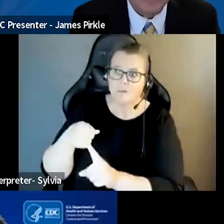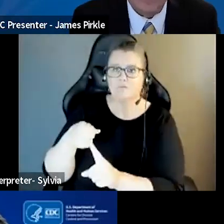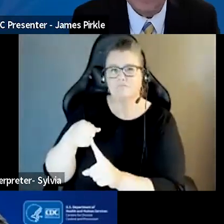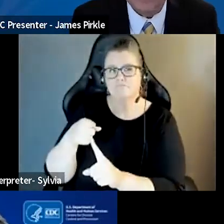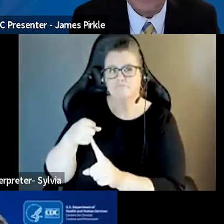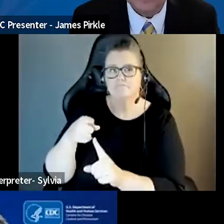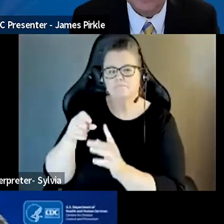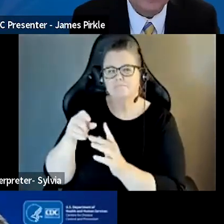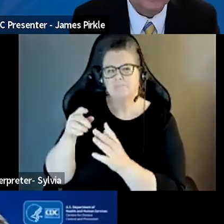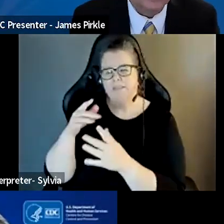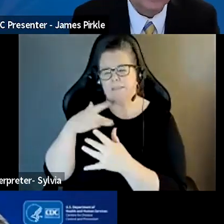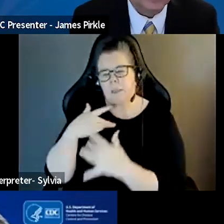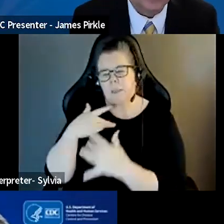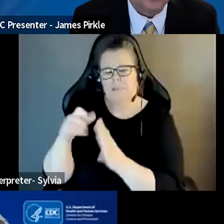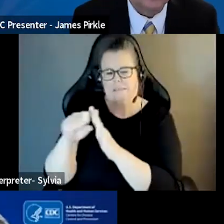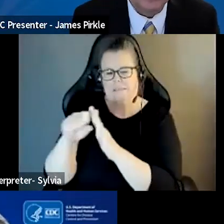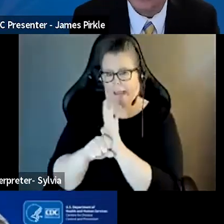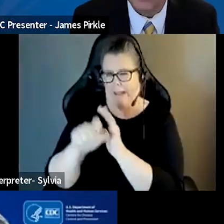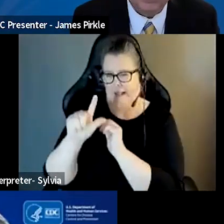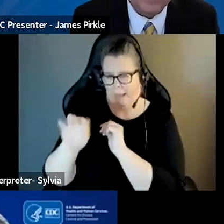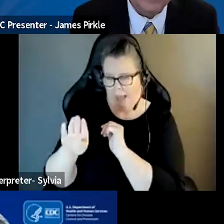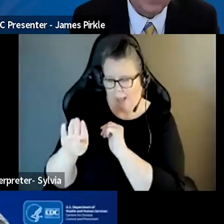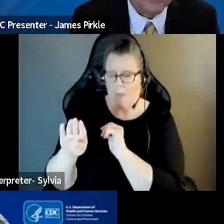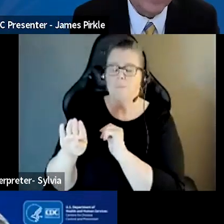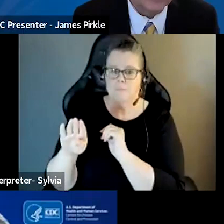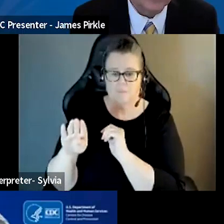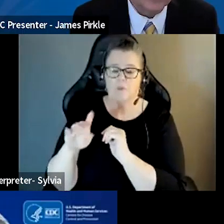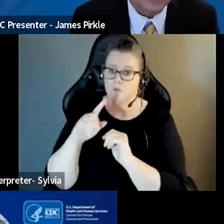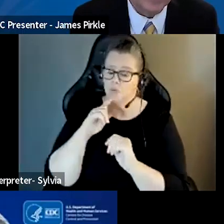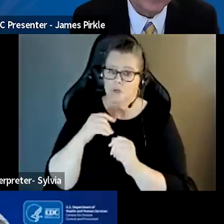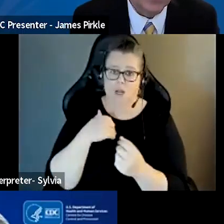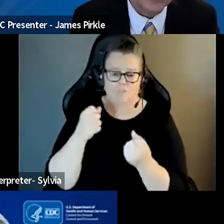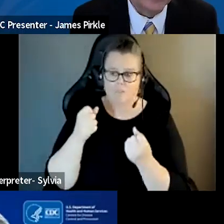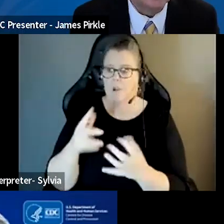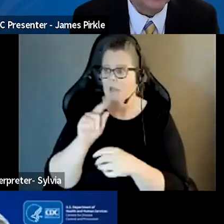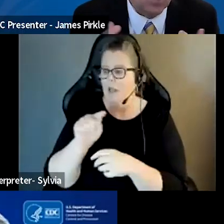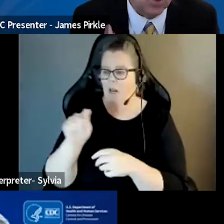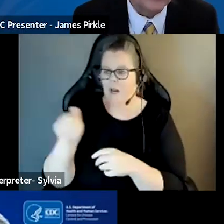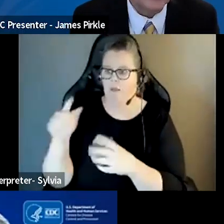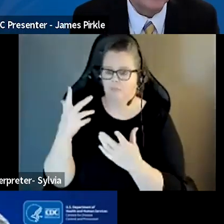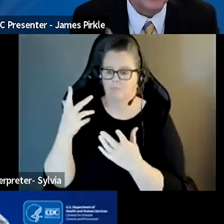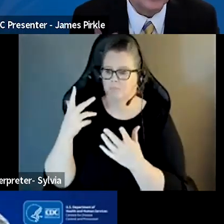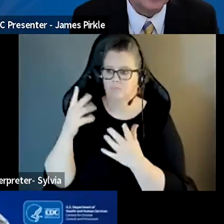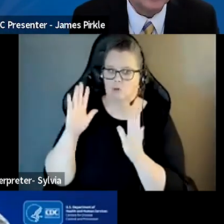And I think that there are definitely a couple of -- there are a bunch of excellent state laboratories. If we work together with them,